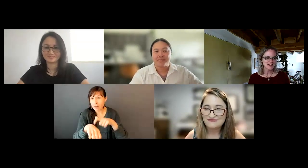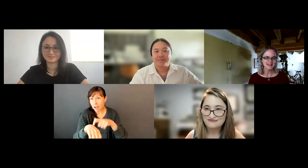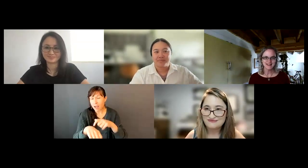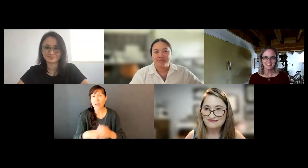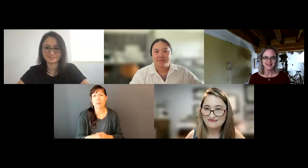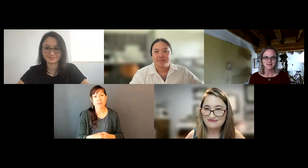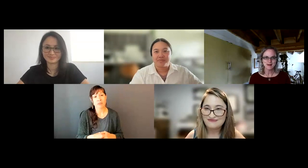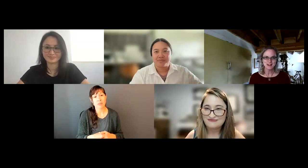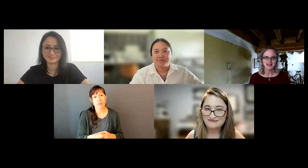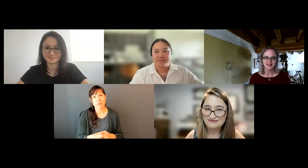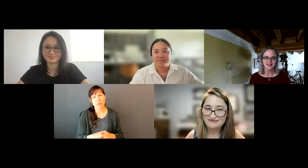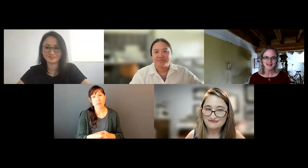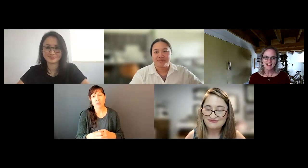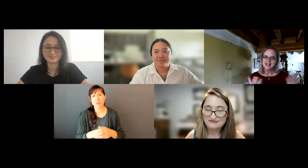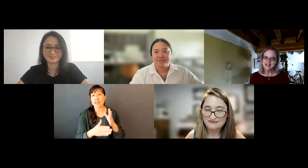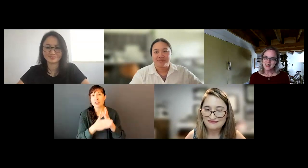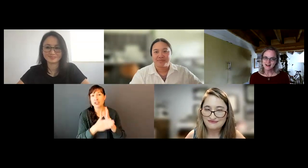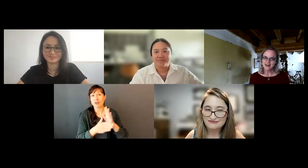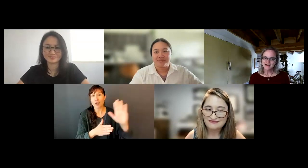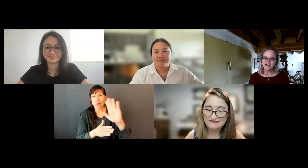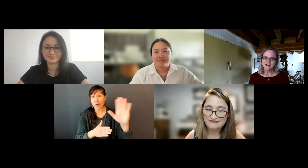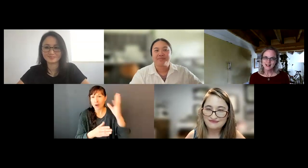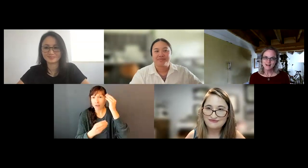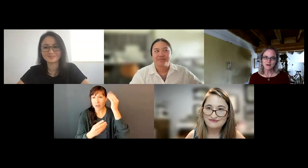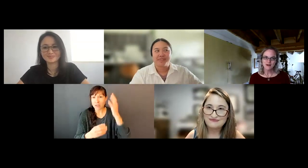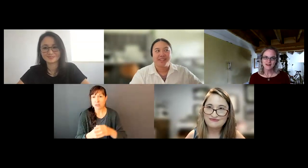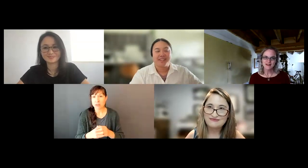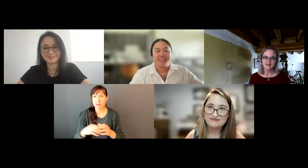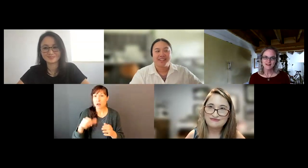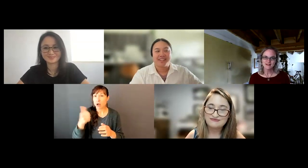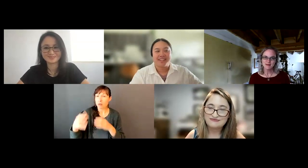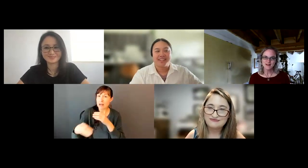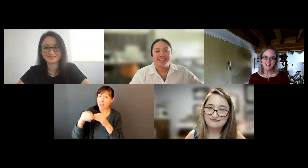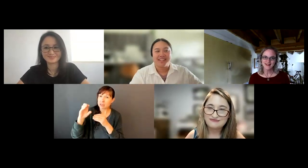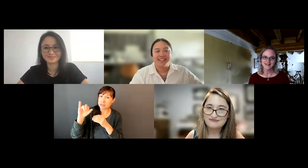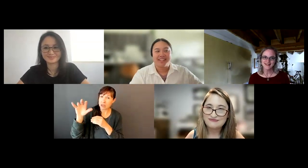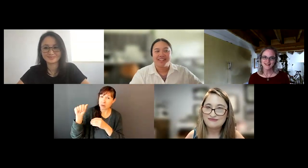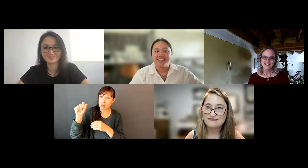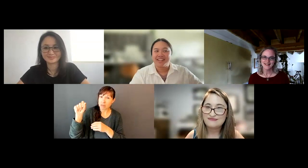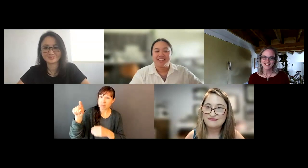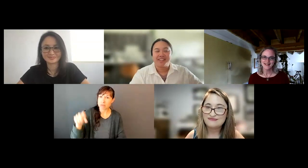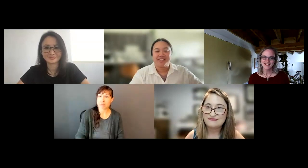and in sharing the information here. Ciara, anything more from your side?